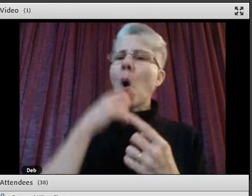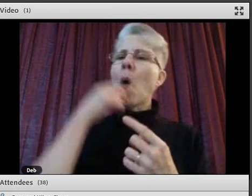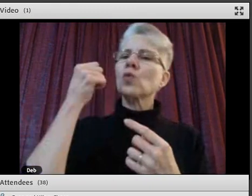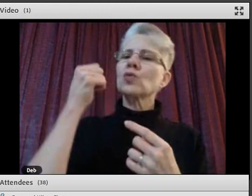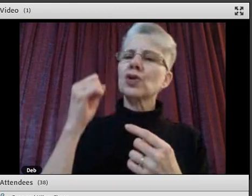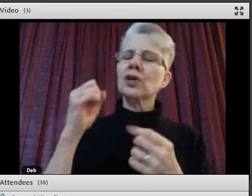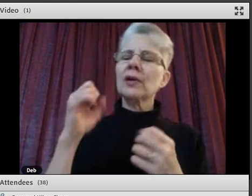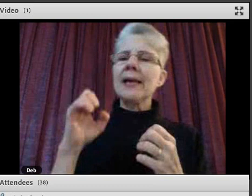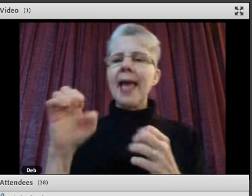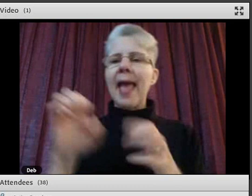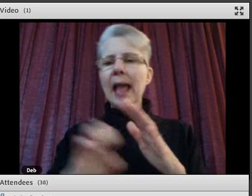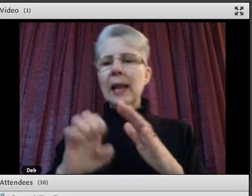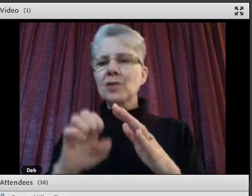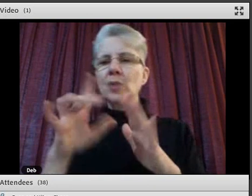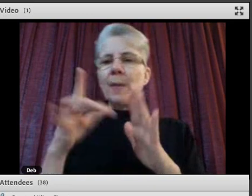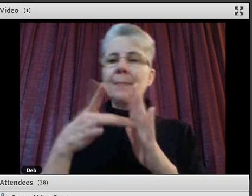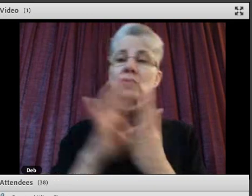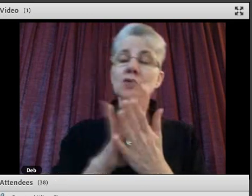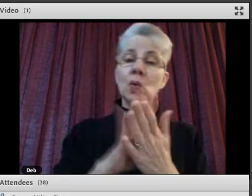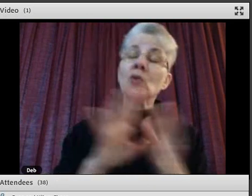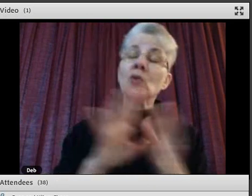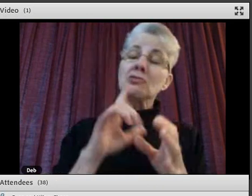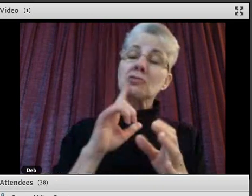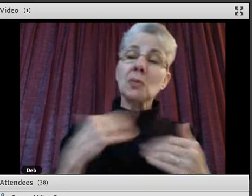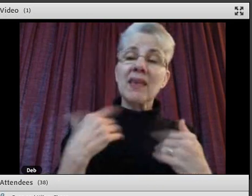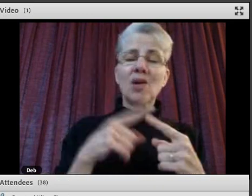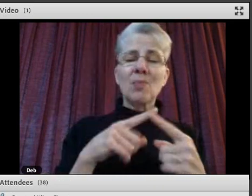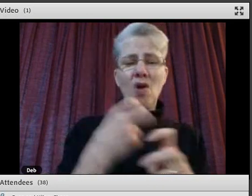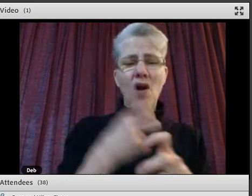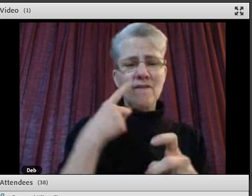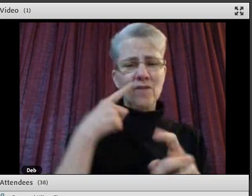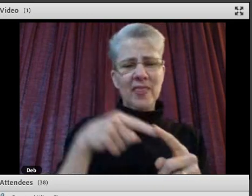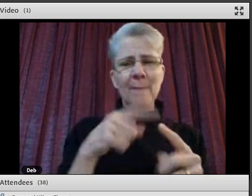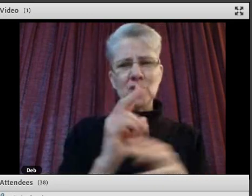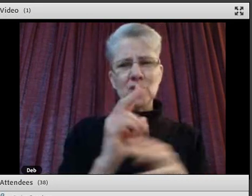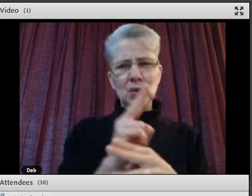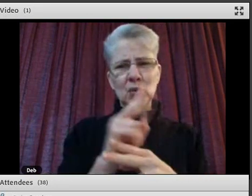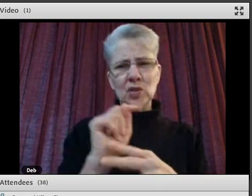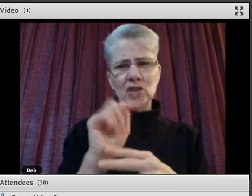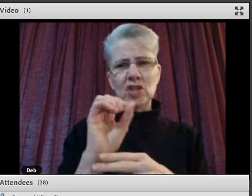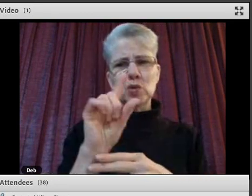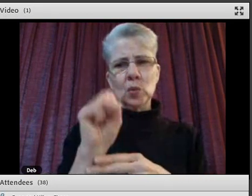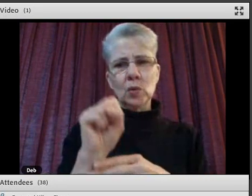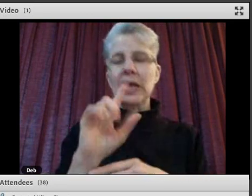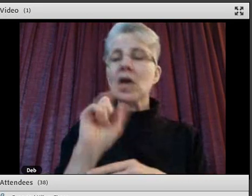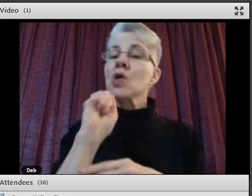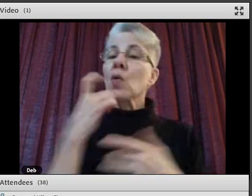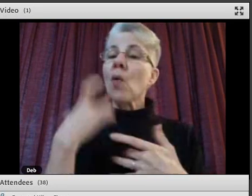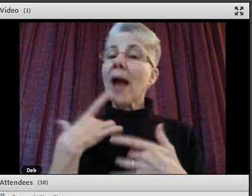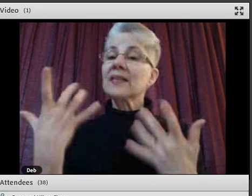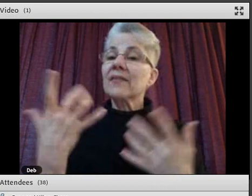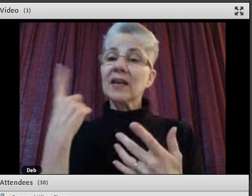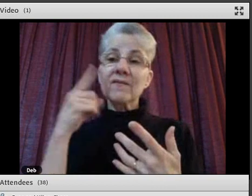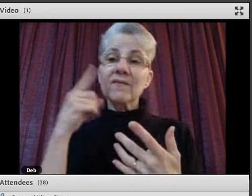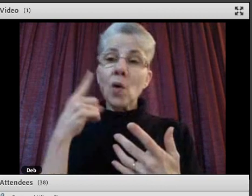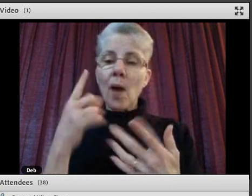But you can do it with younger, too. It's just harder for them to manipulate the tools. It's a really cool activity to take apart old electronics,